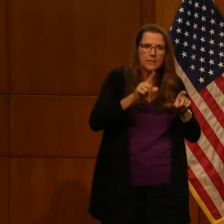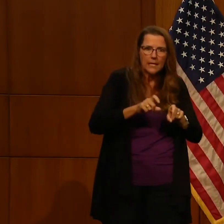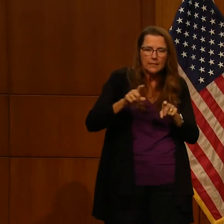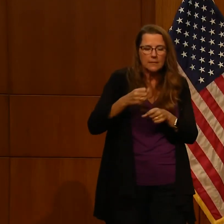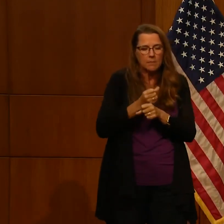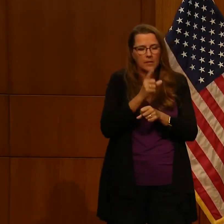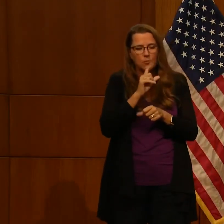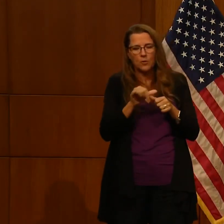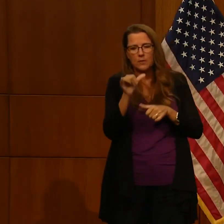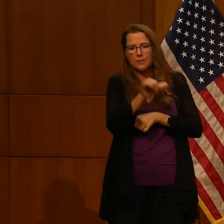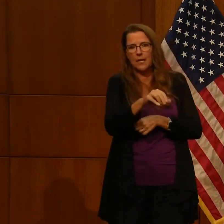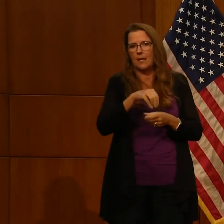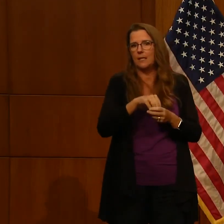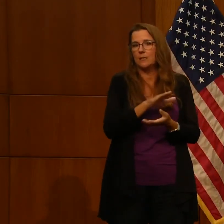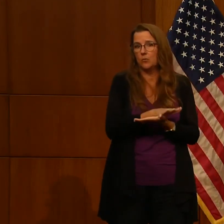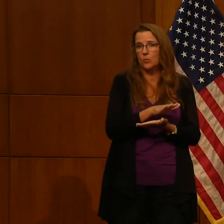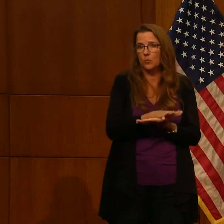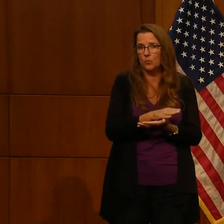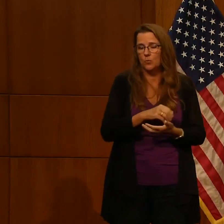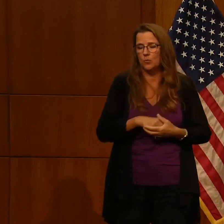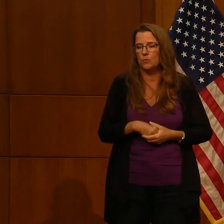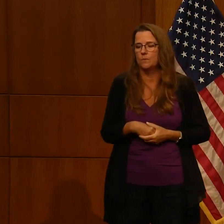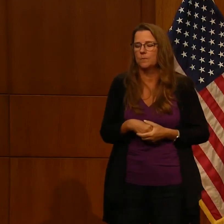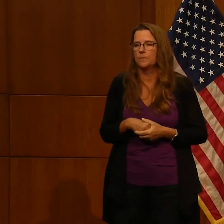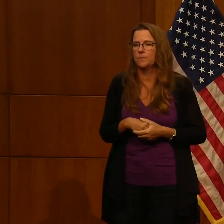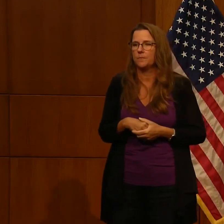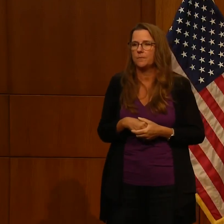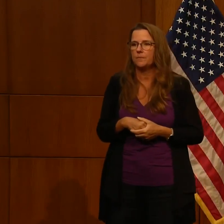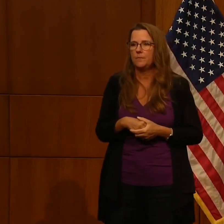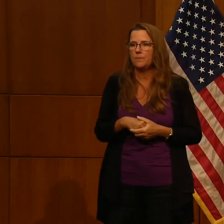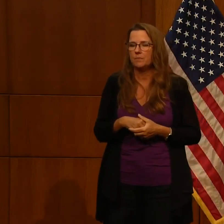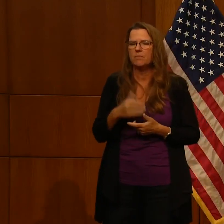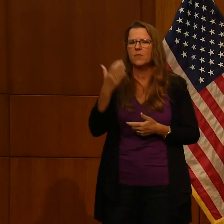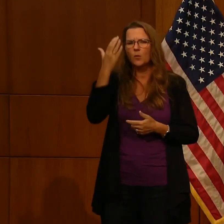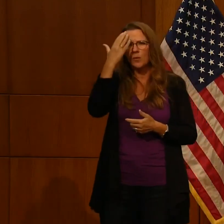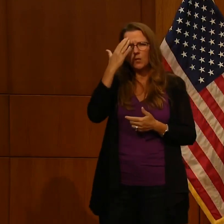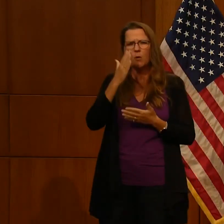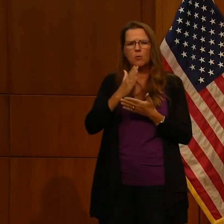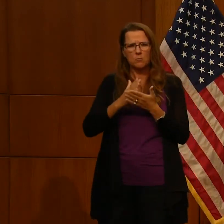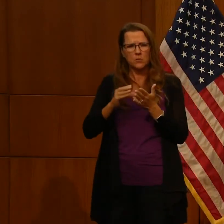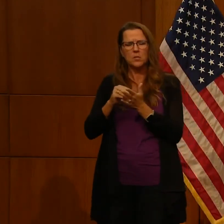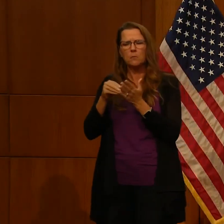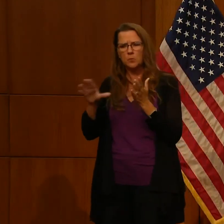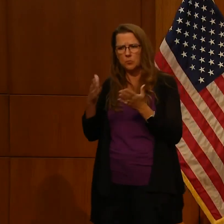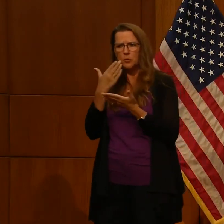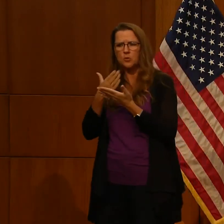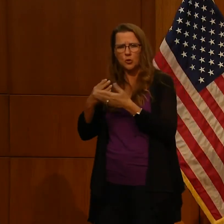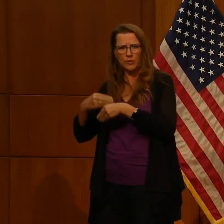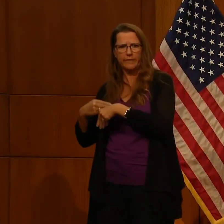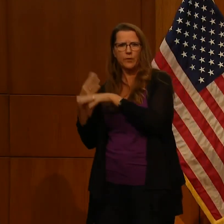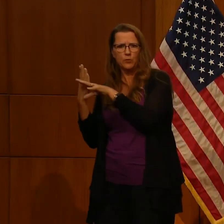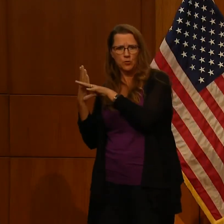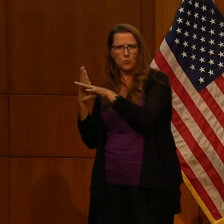CONSENT TO MAKE SURE THAT OUR STUDENTS CAN STAY IN SCHOOL AS